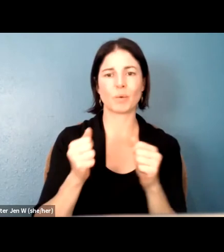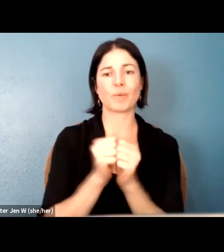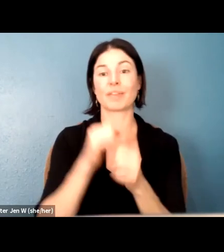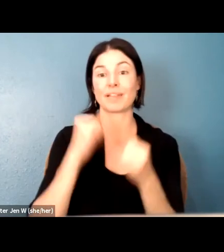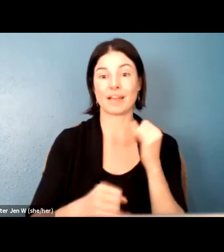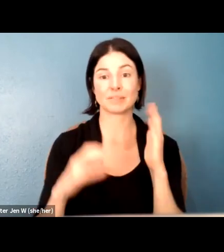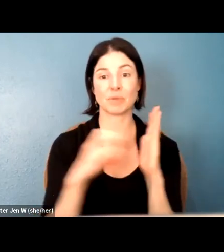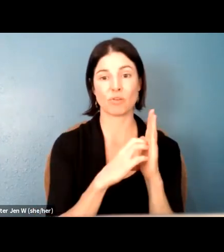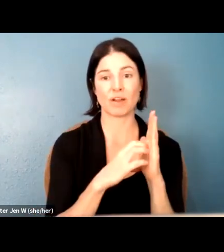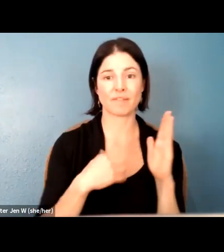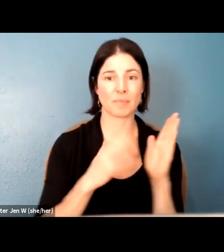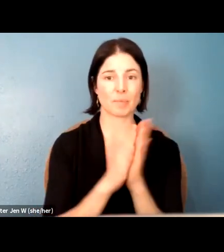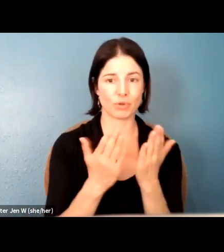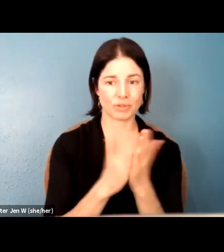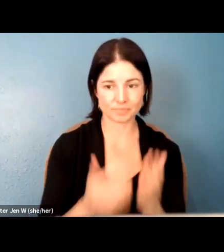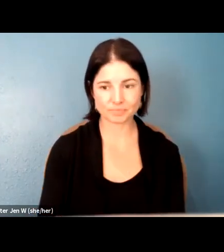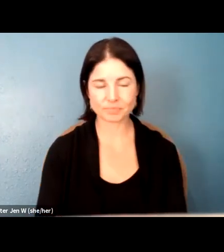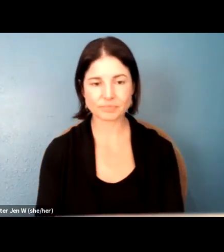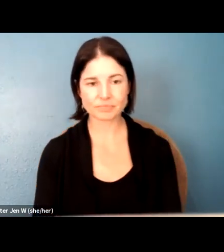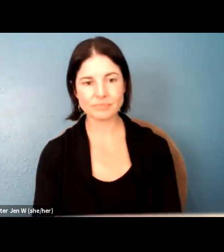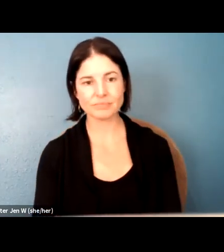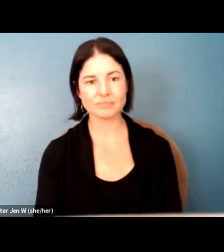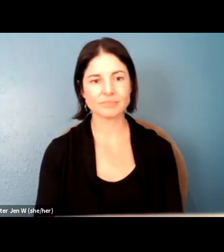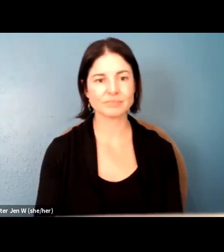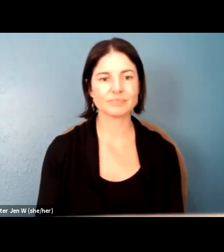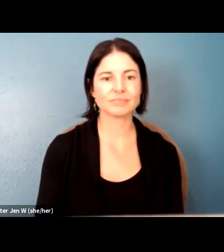my book, which has no spoilers, do you already get what I'm